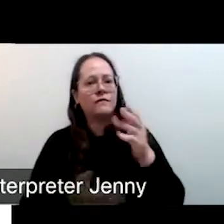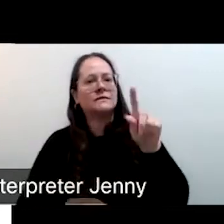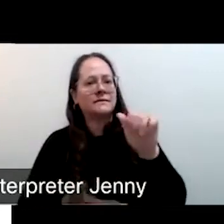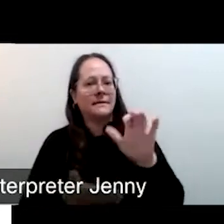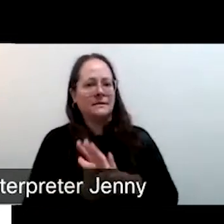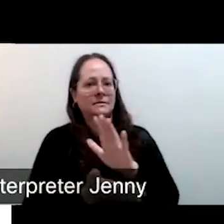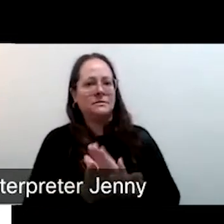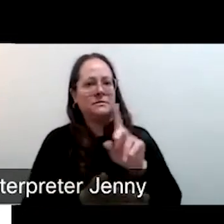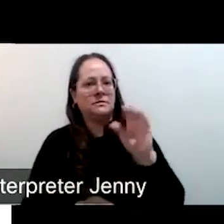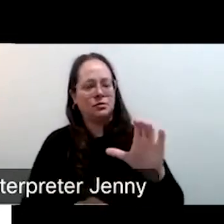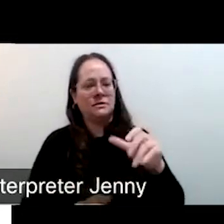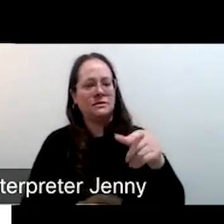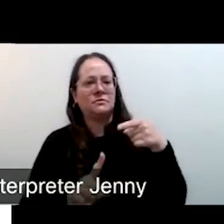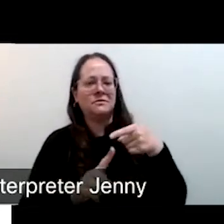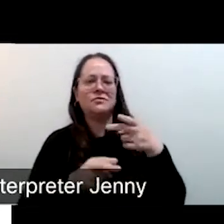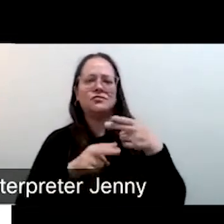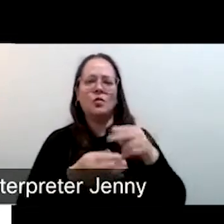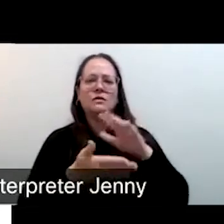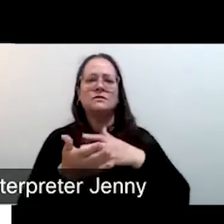which is also called a Schedule A letter.